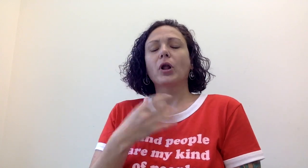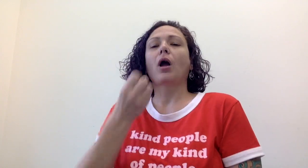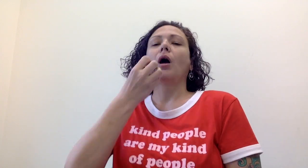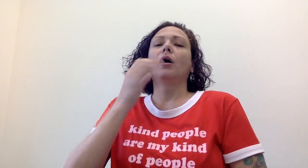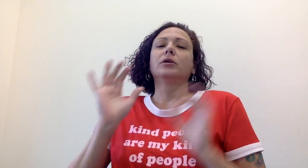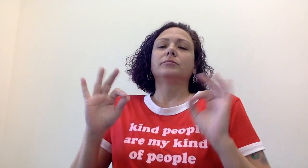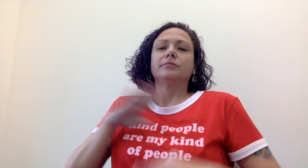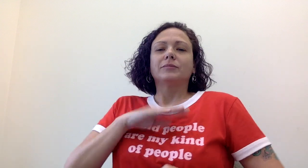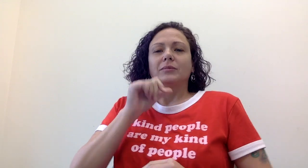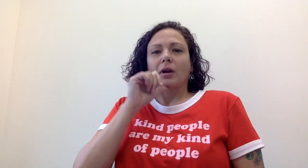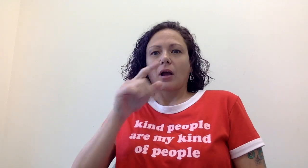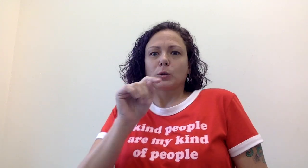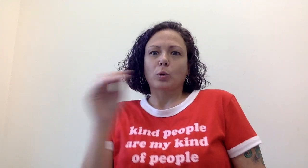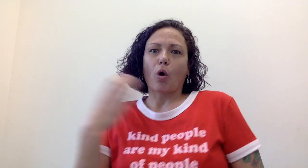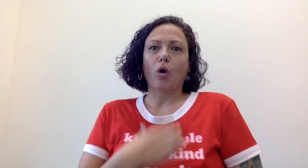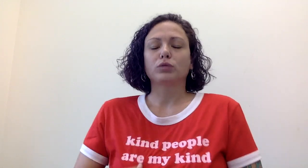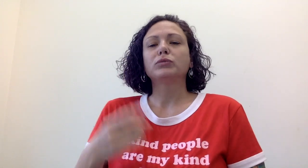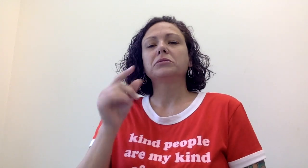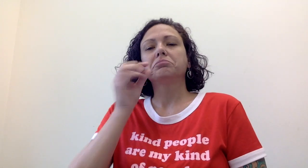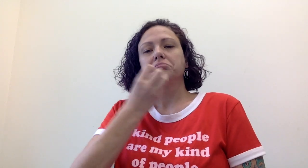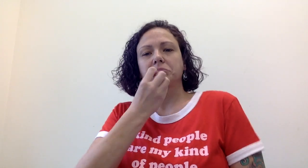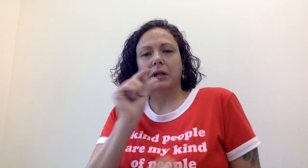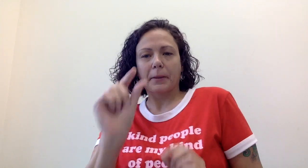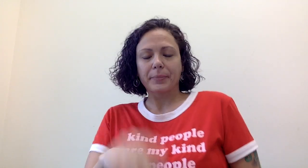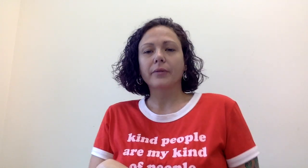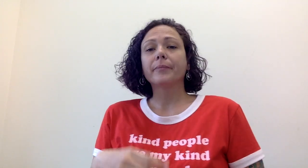As long as they make you feel full for the time being, not too hungry. A little will go a long way.